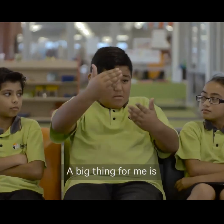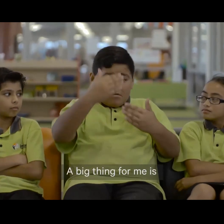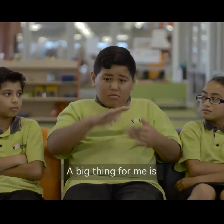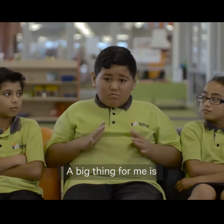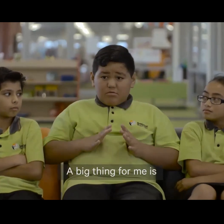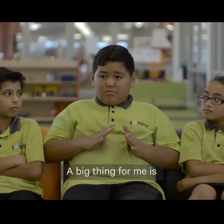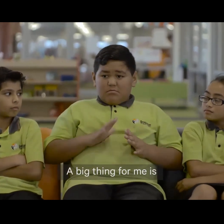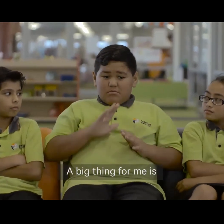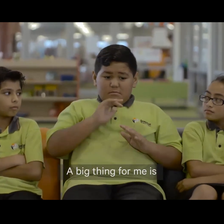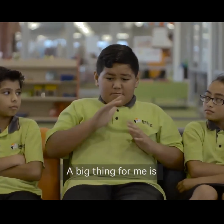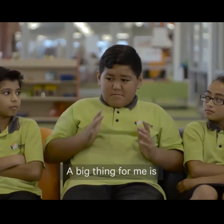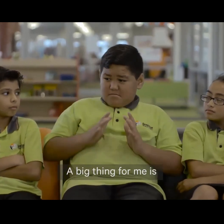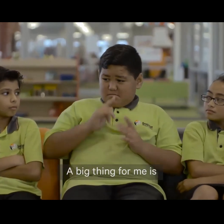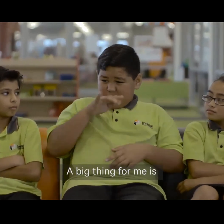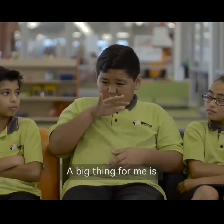A big thing for me is